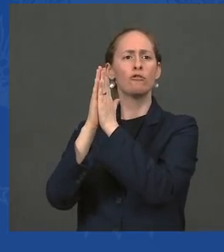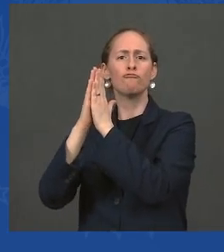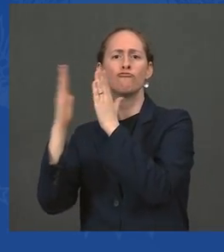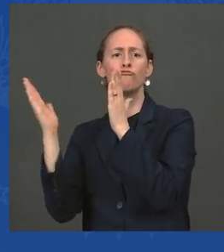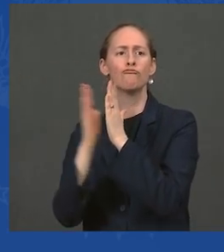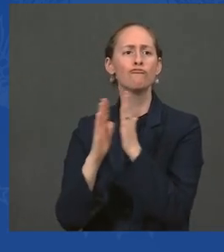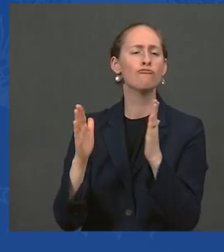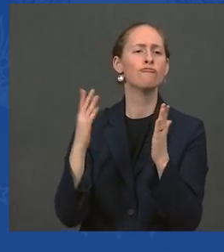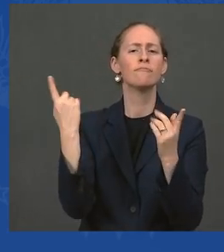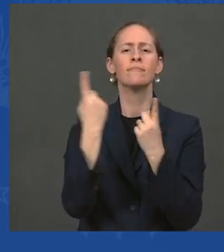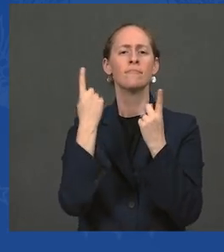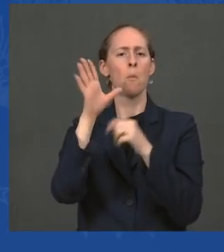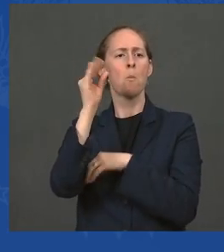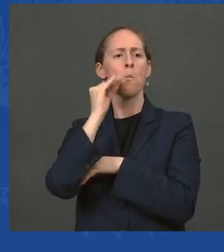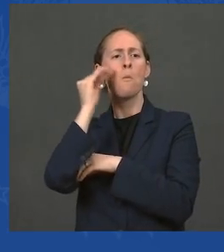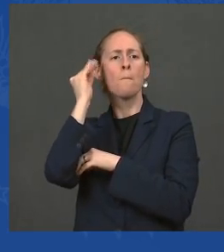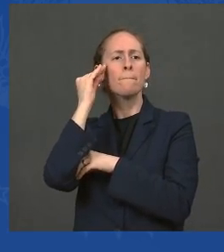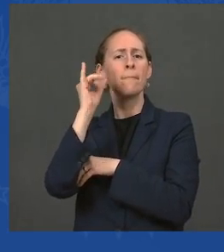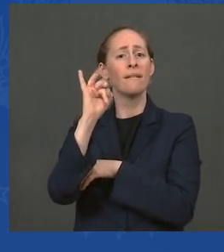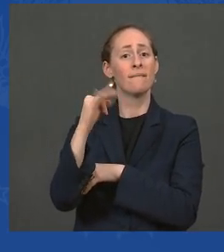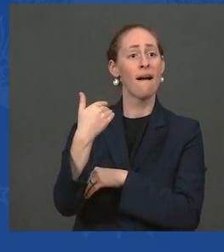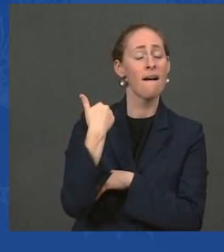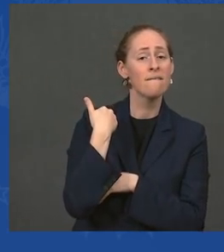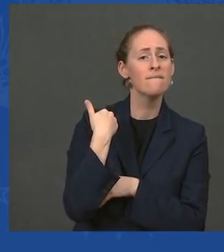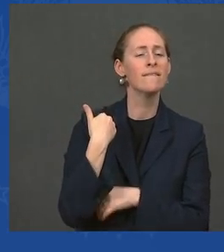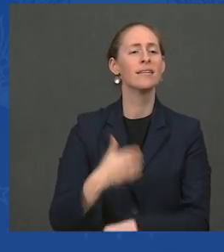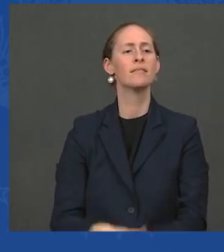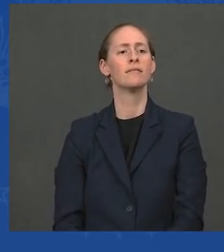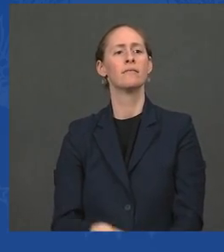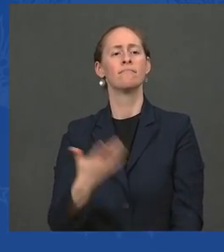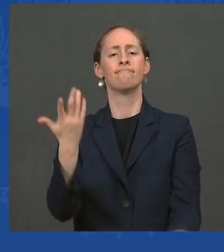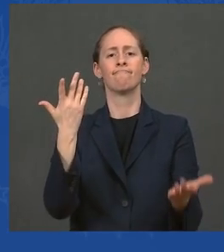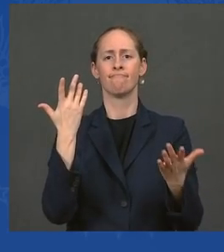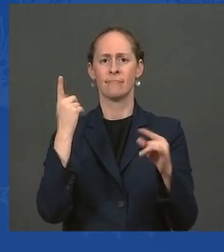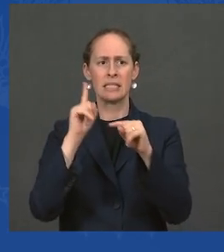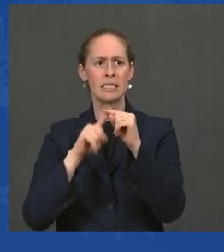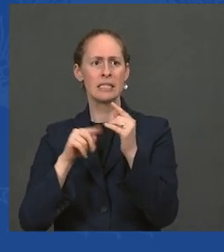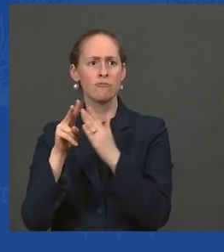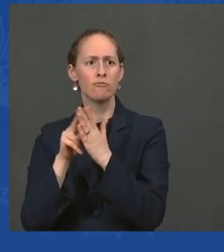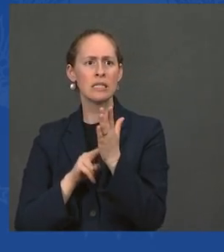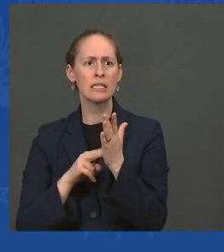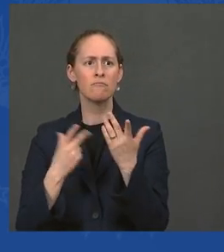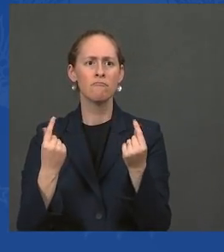and you come from a home where mom or dad can't read or has a sixth-grade education or has a little difficulty,